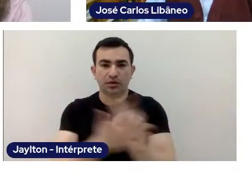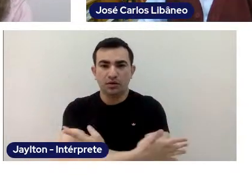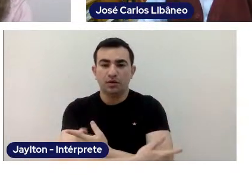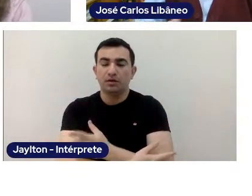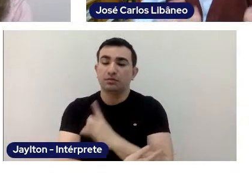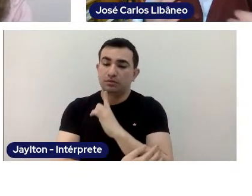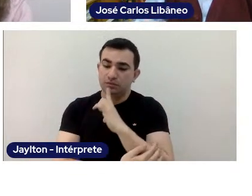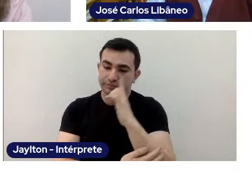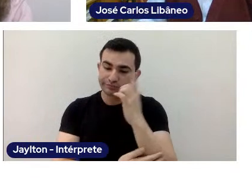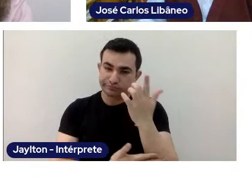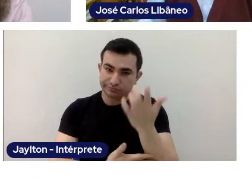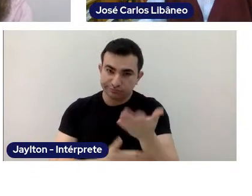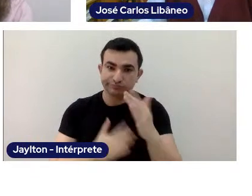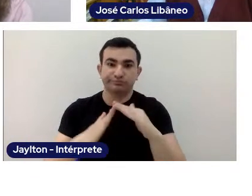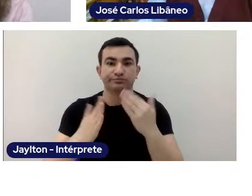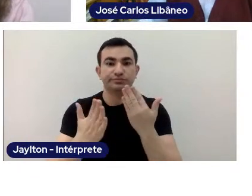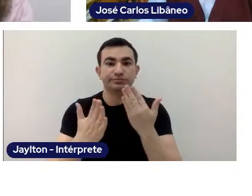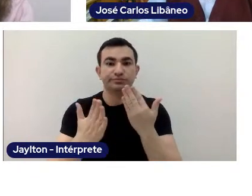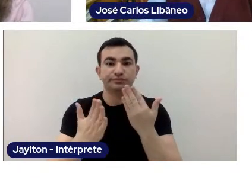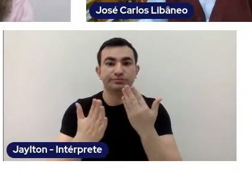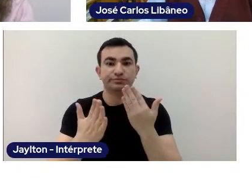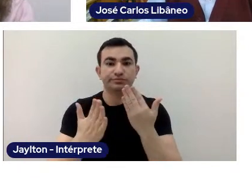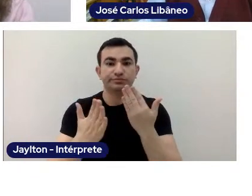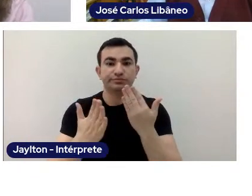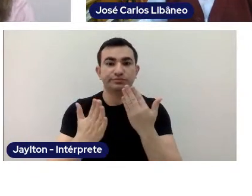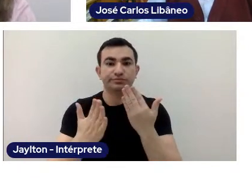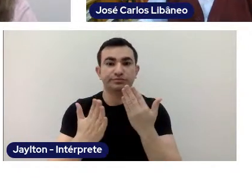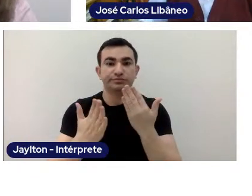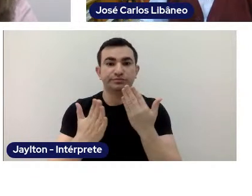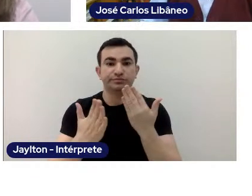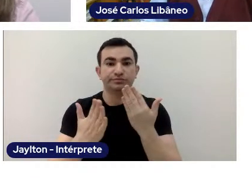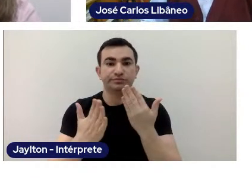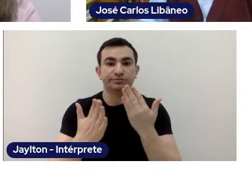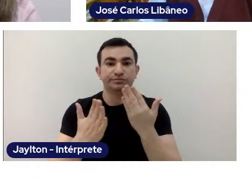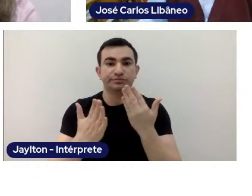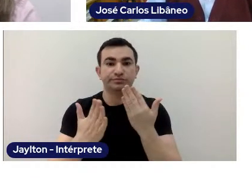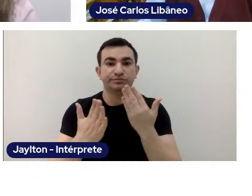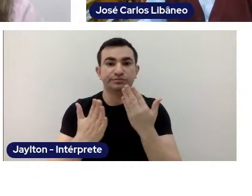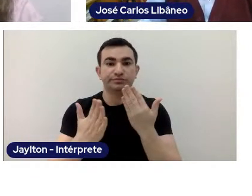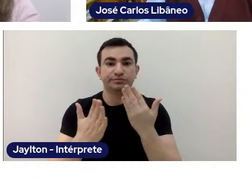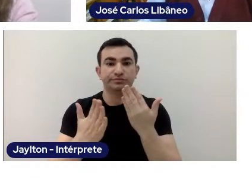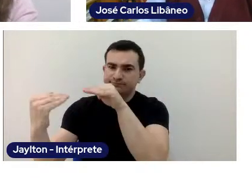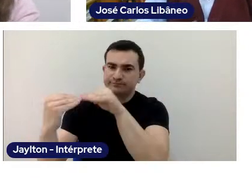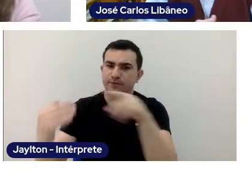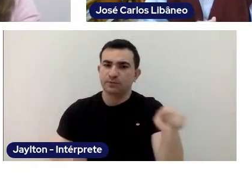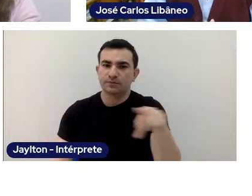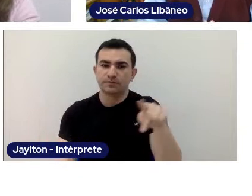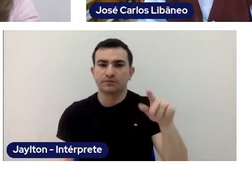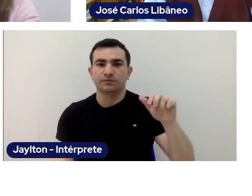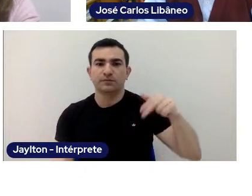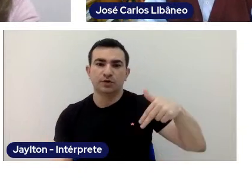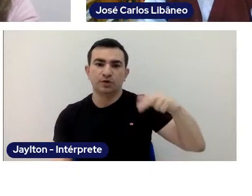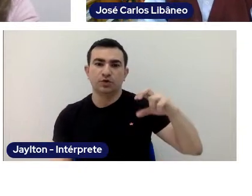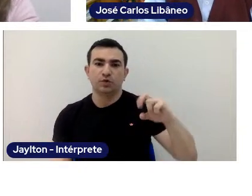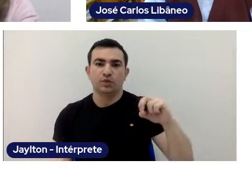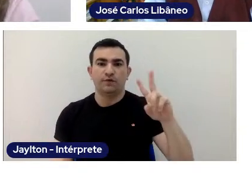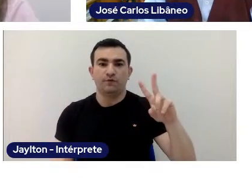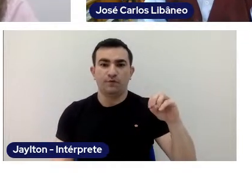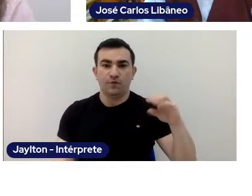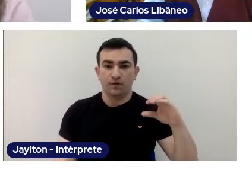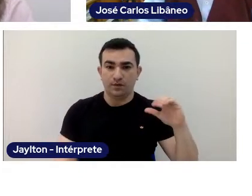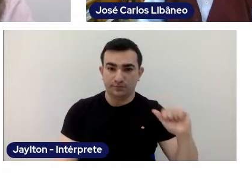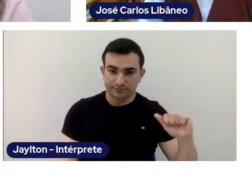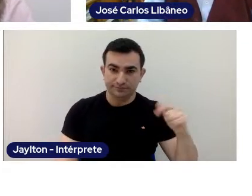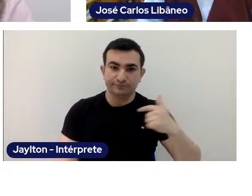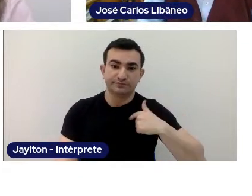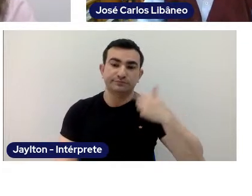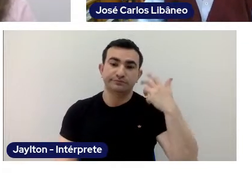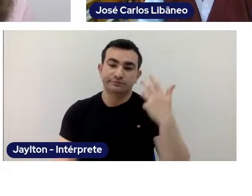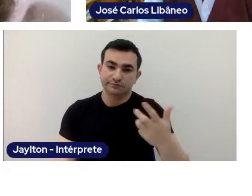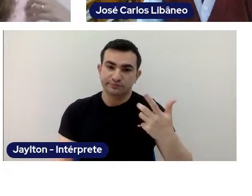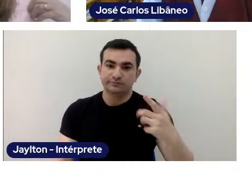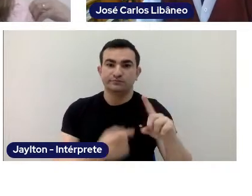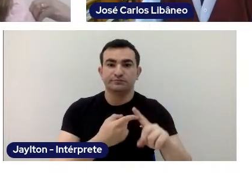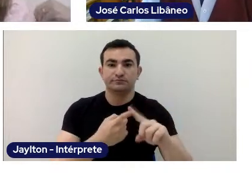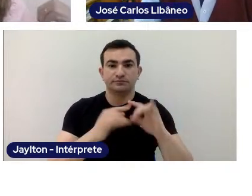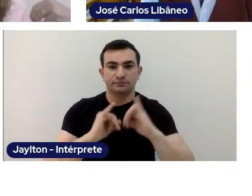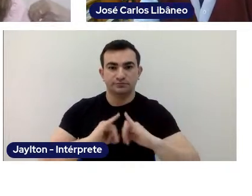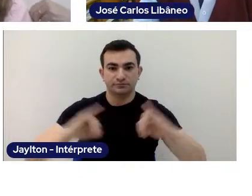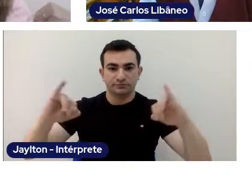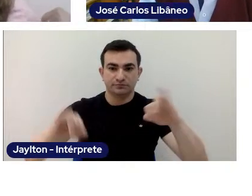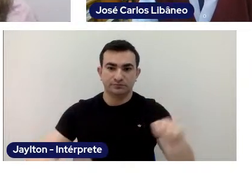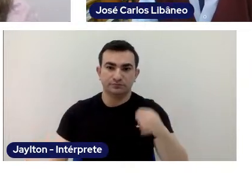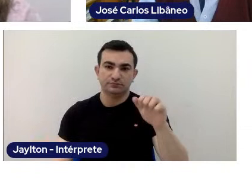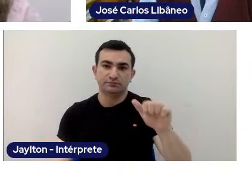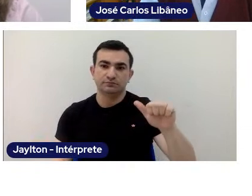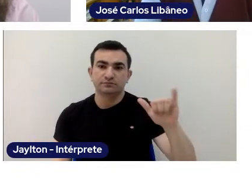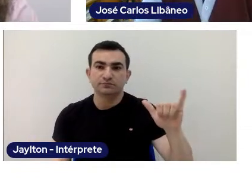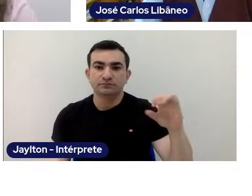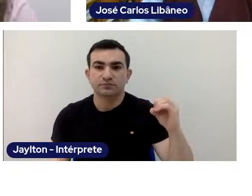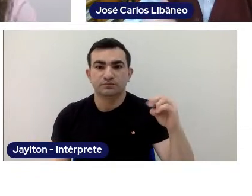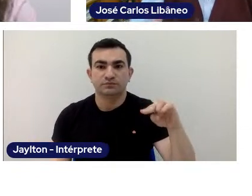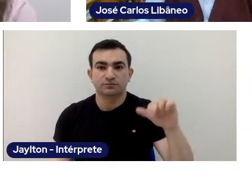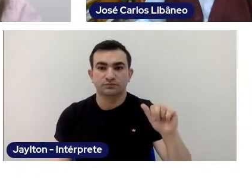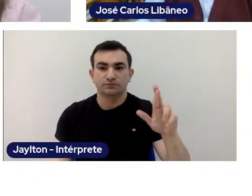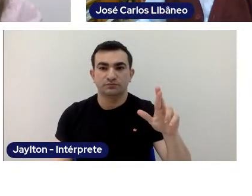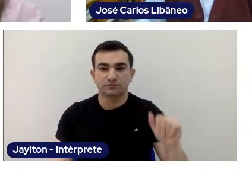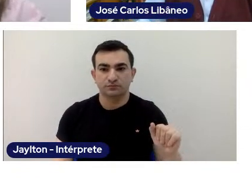I agree totally with this perspective and I want to say it here